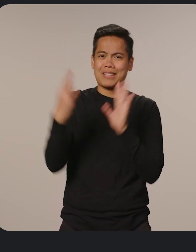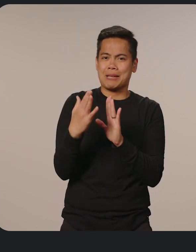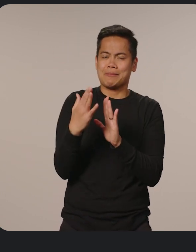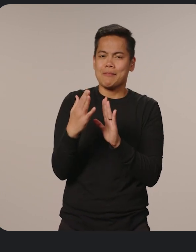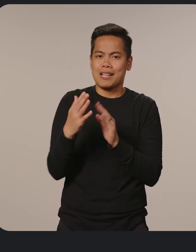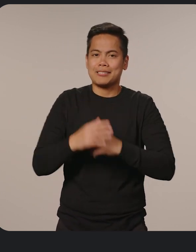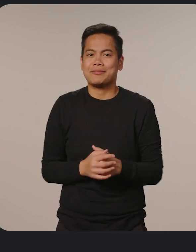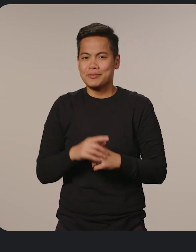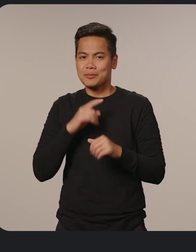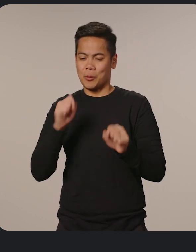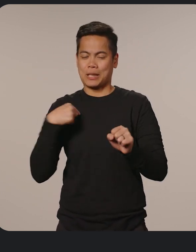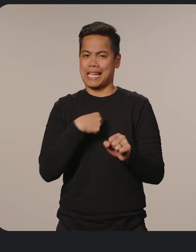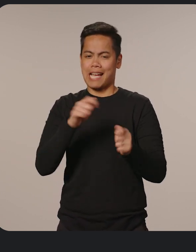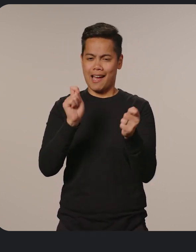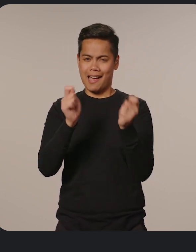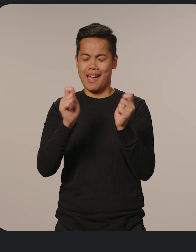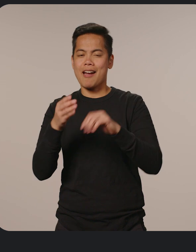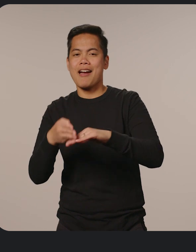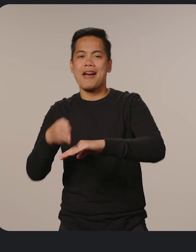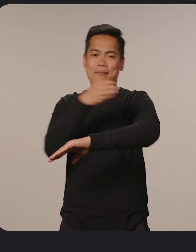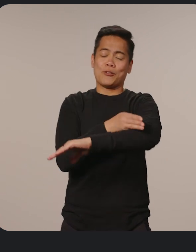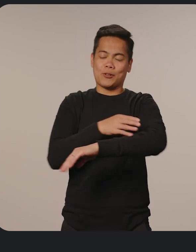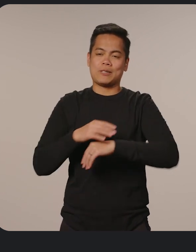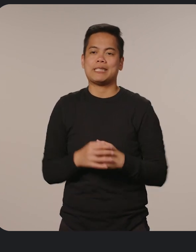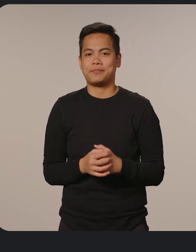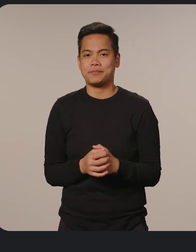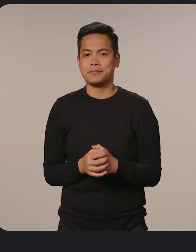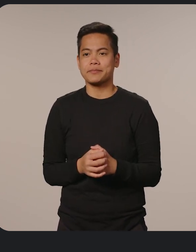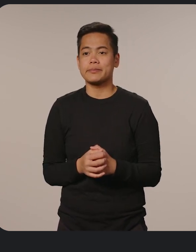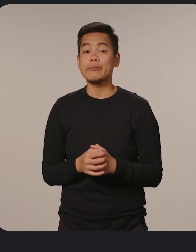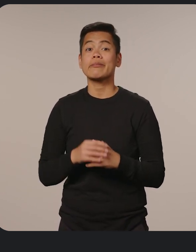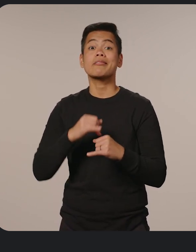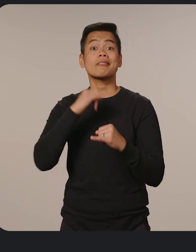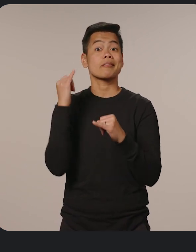Finally, the whole-home automation experiences you envision and create